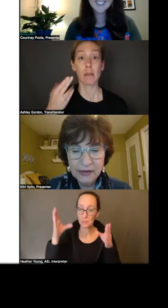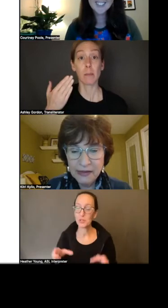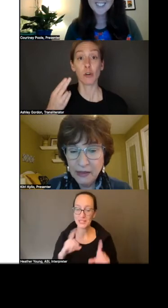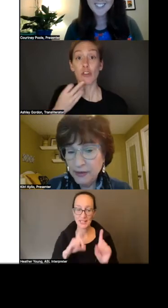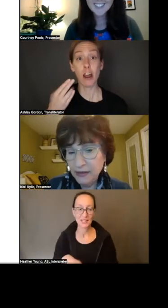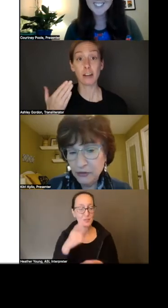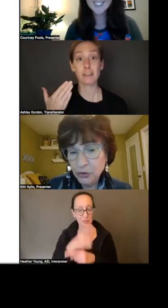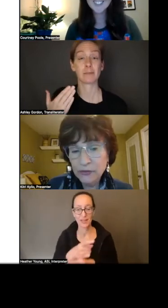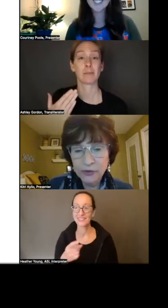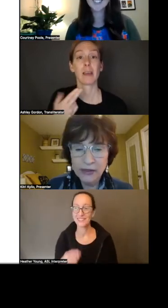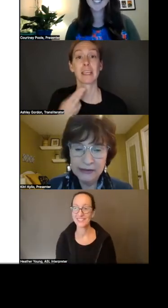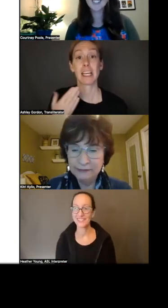Did anybody get two of them correct?